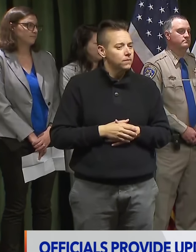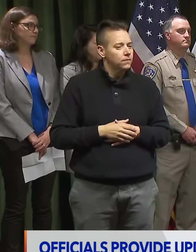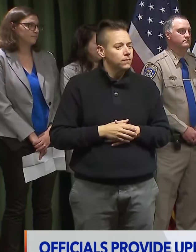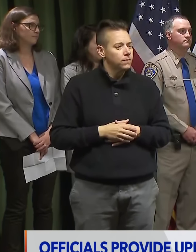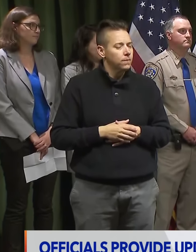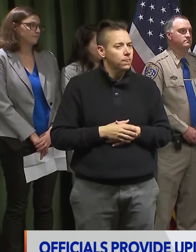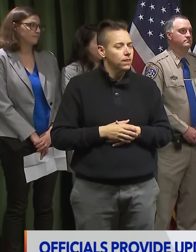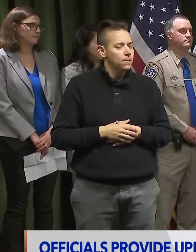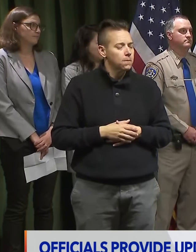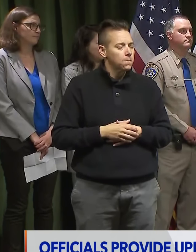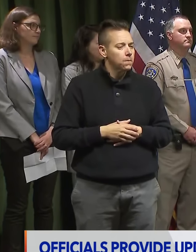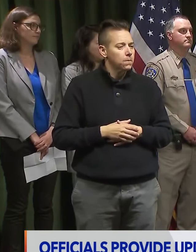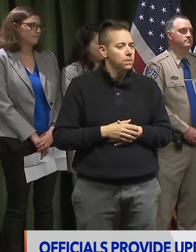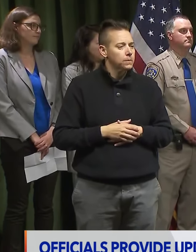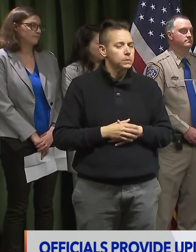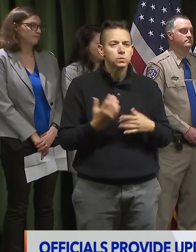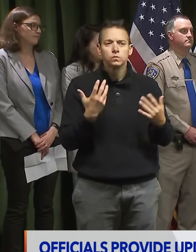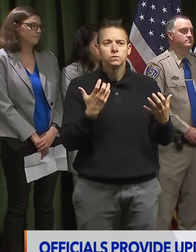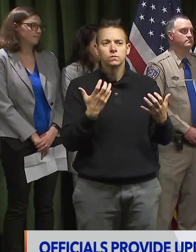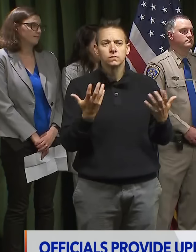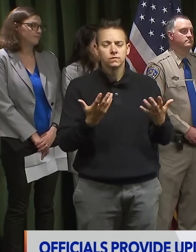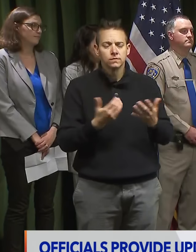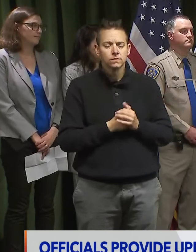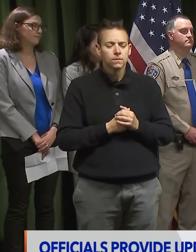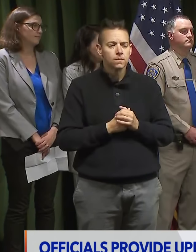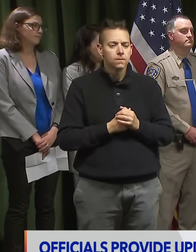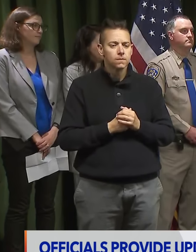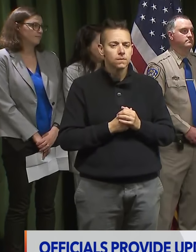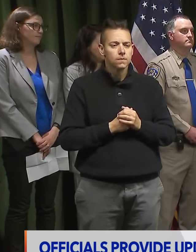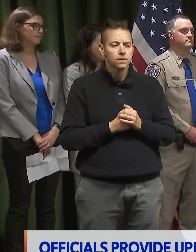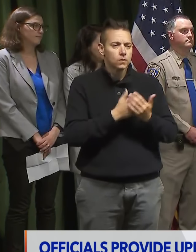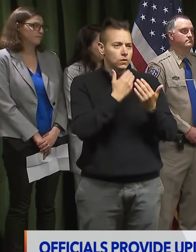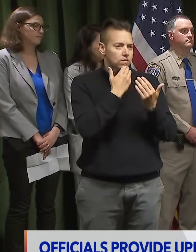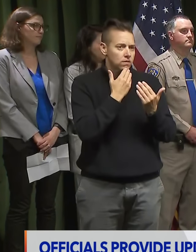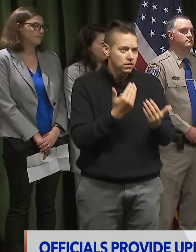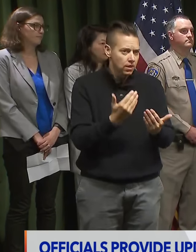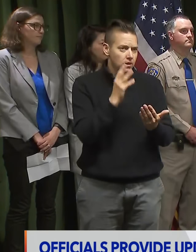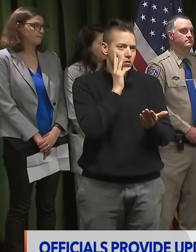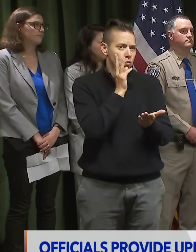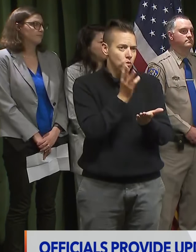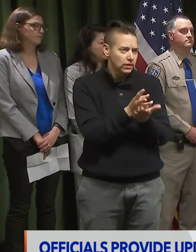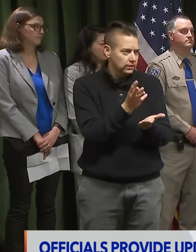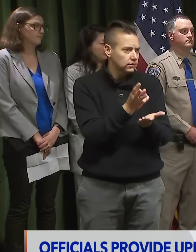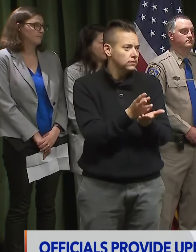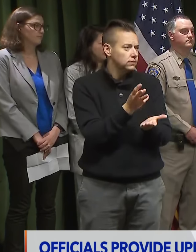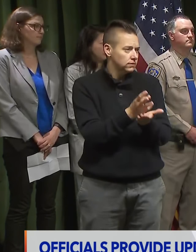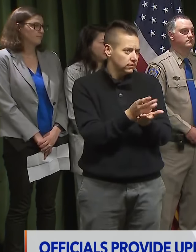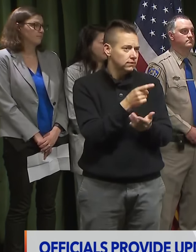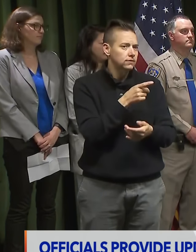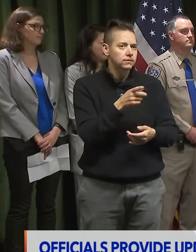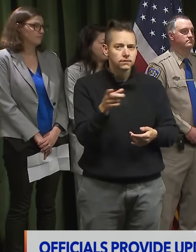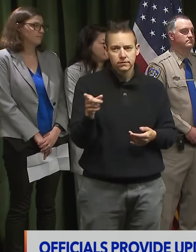HELP. SO HE'S BEEN AWESOME AS WELL AS THE ENTIRE CHP. I ALSO